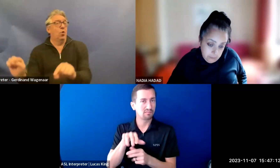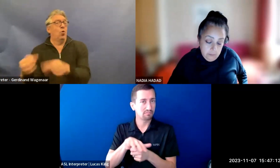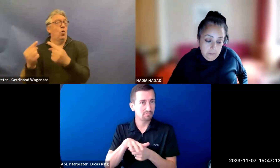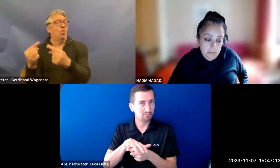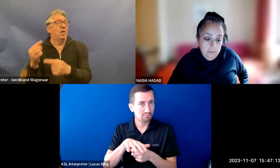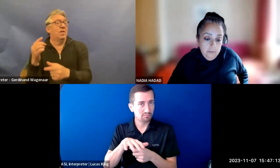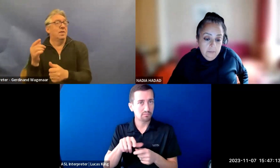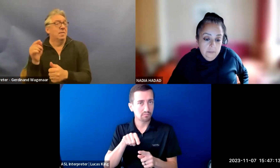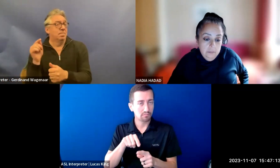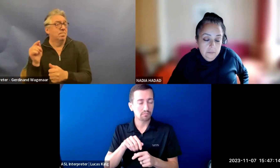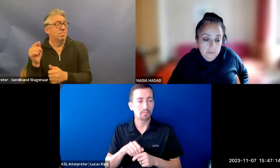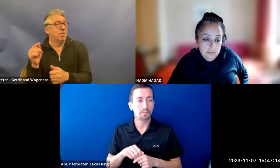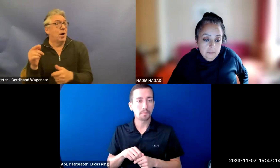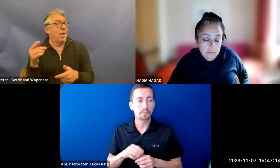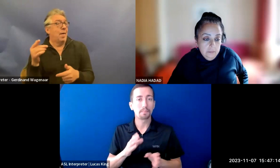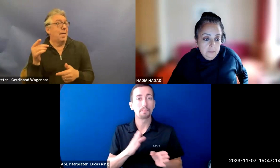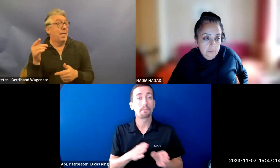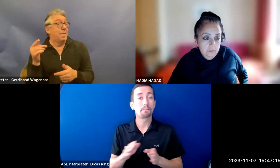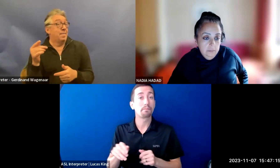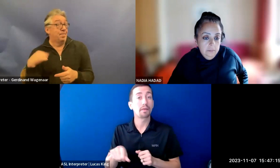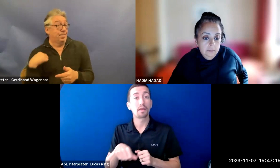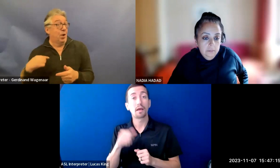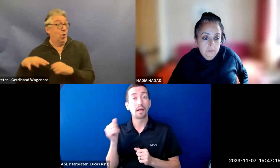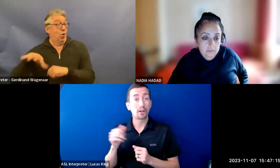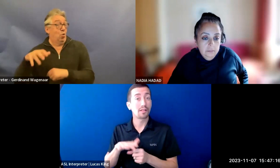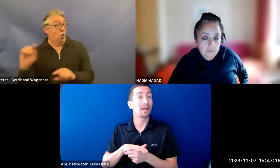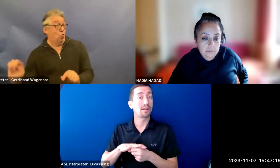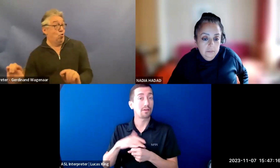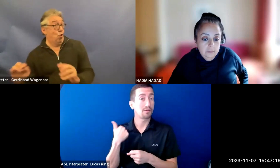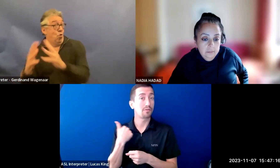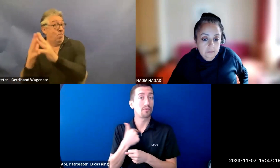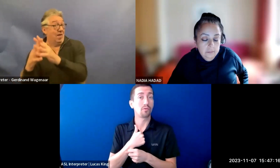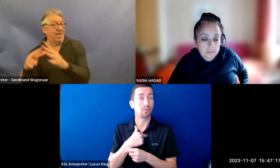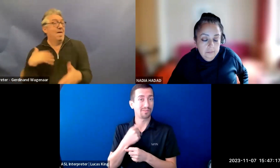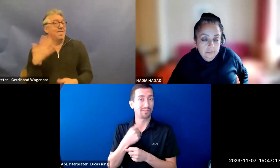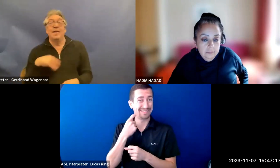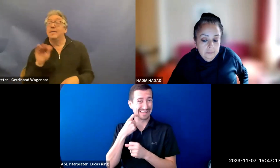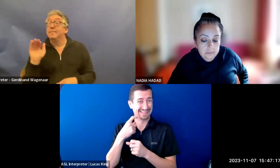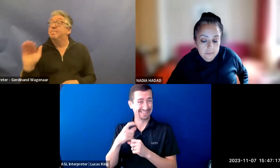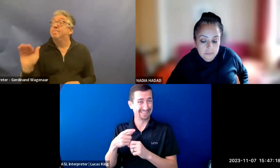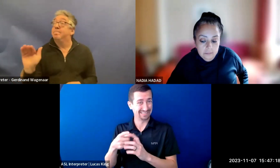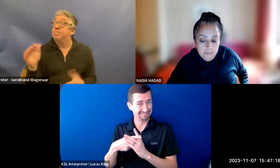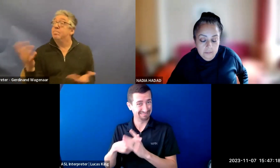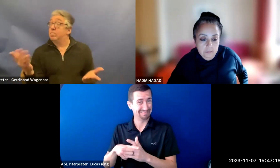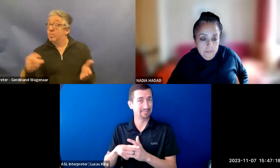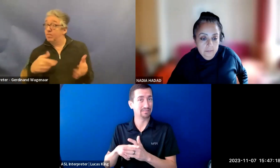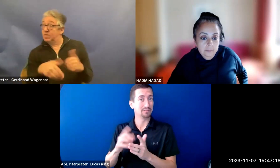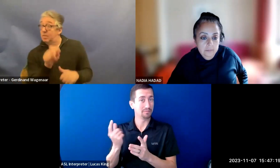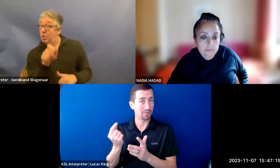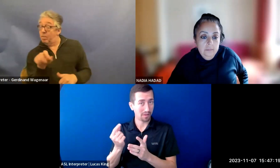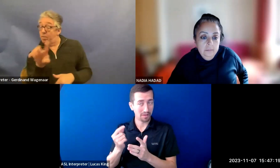Another are that we are just starting is the new youth sounding board